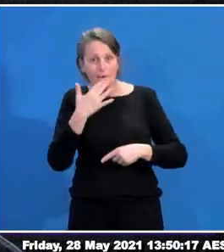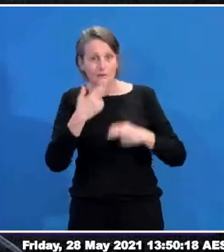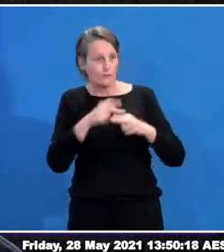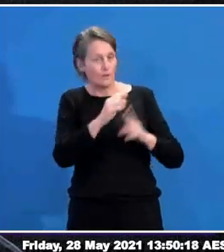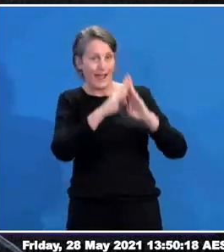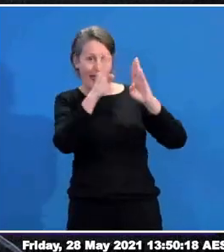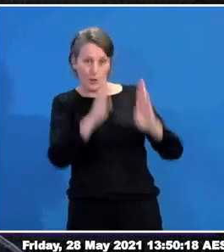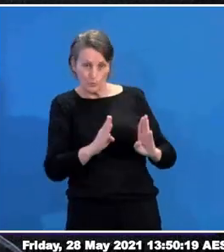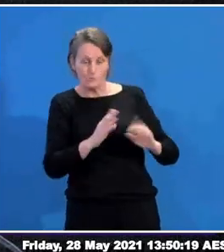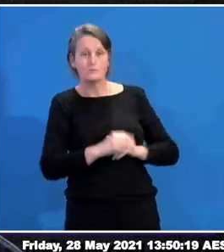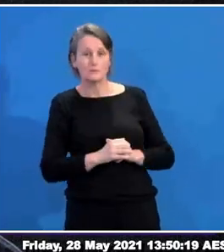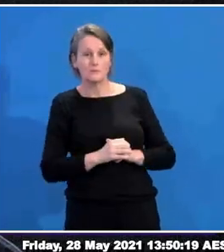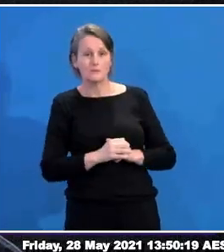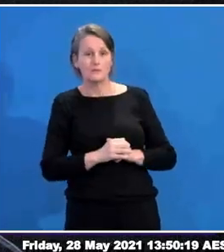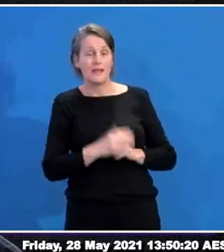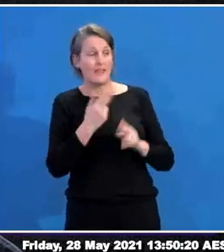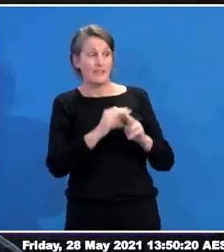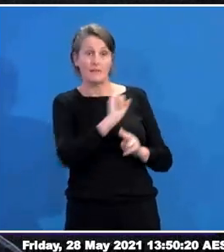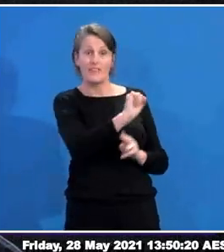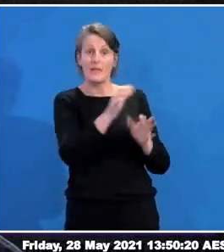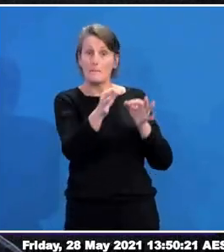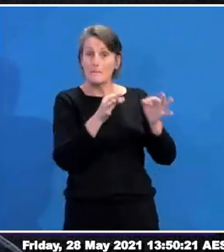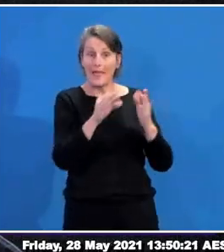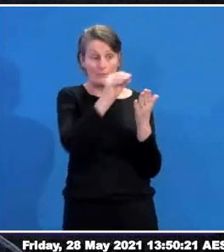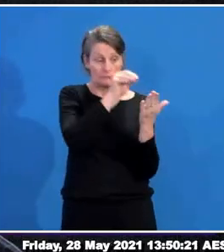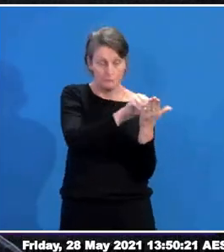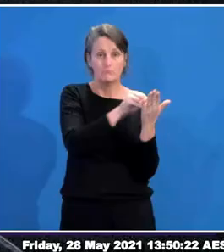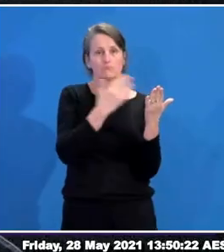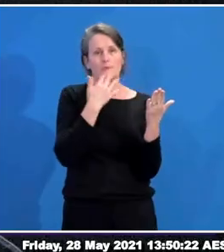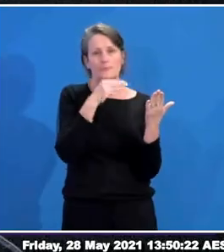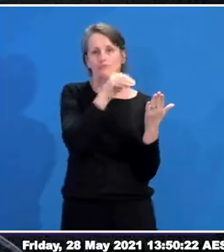We put that price in the participant's plan each year, and that funding